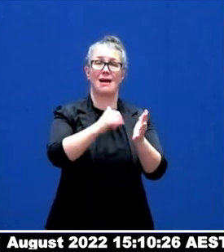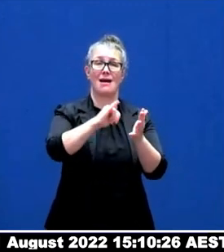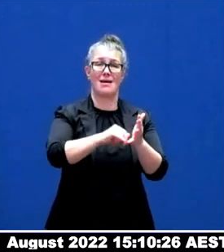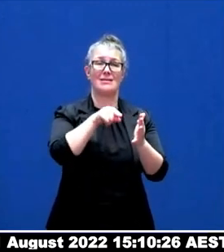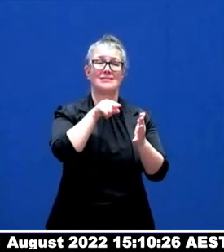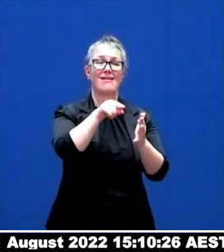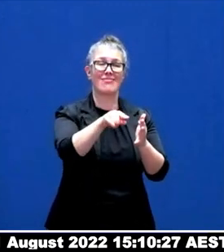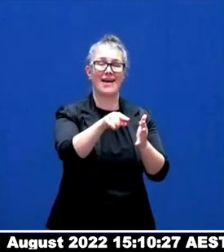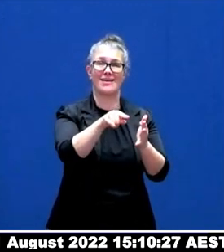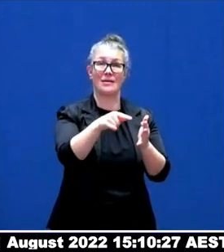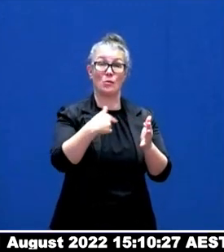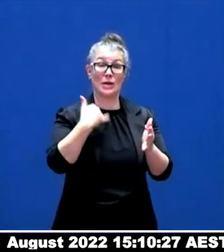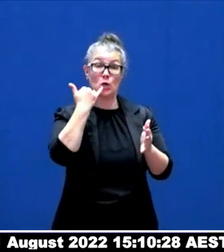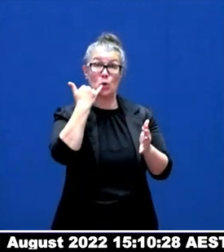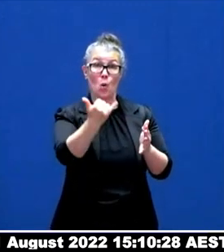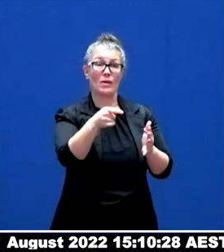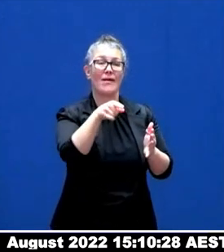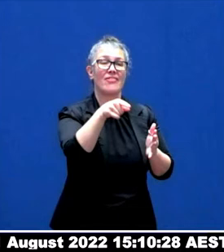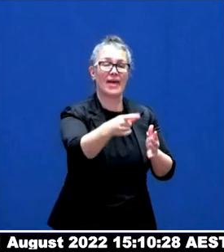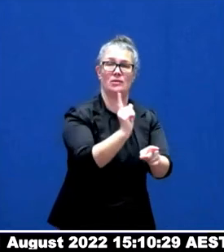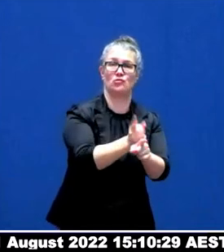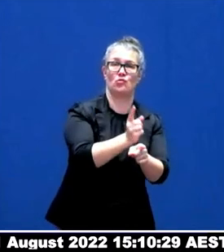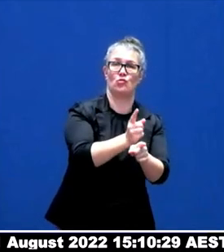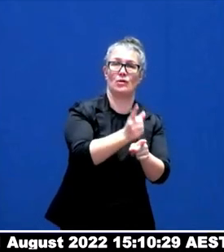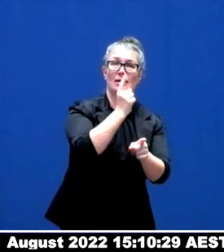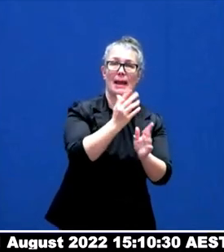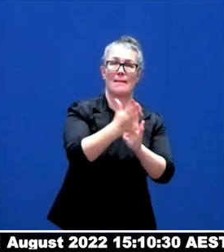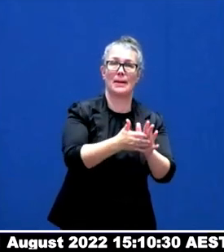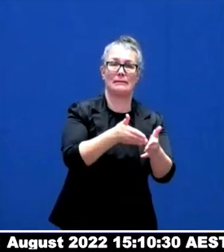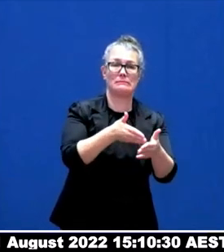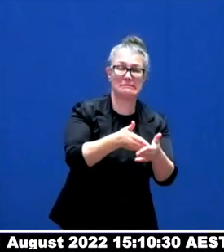the phone and can make it challenging to speak to a participant.